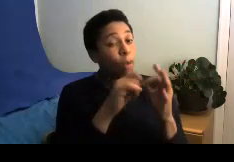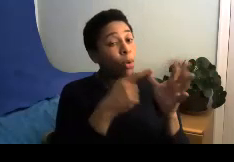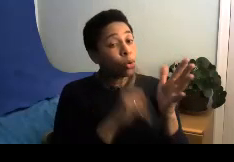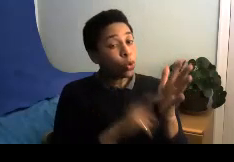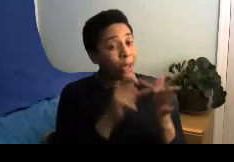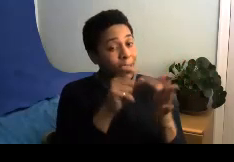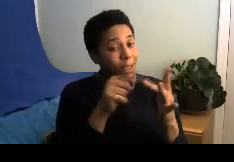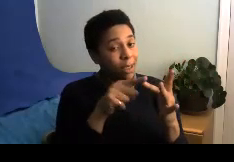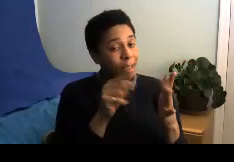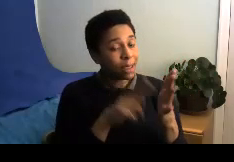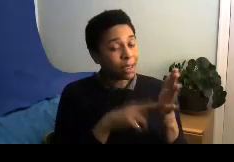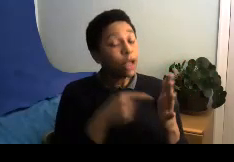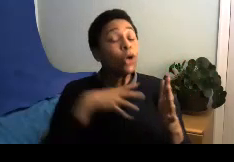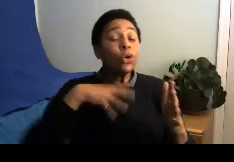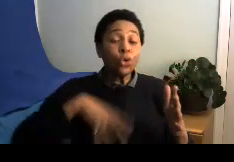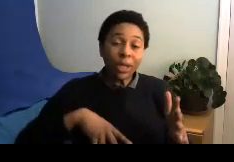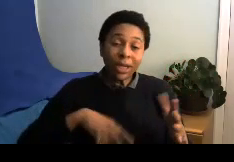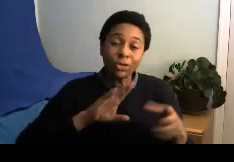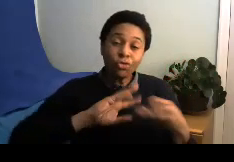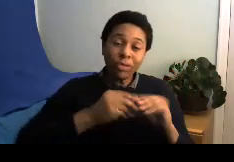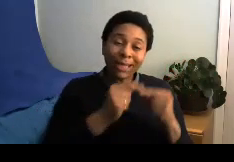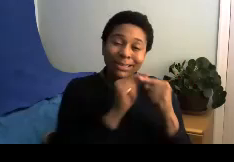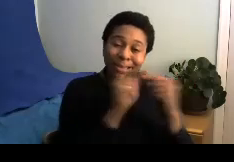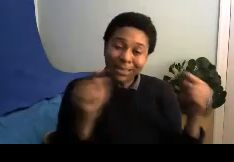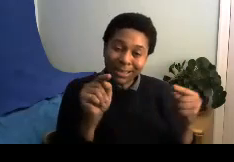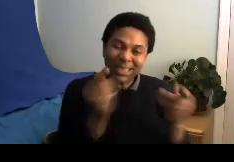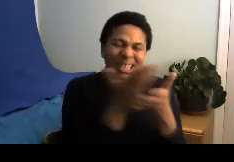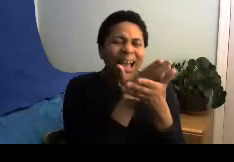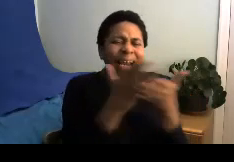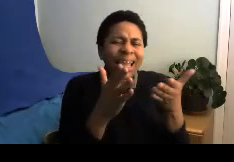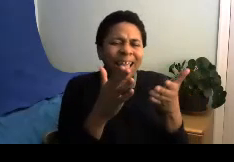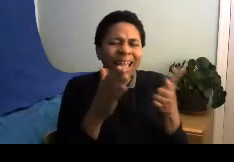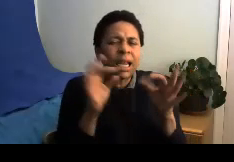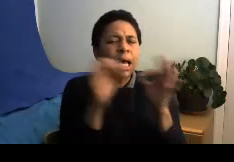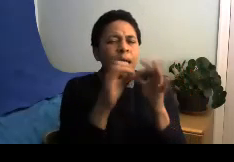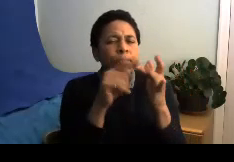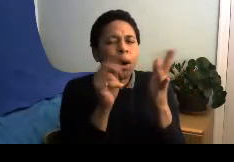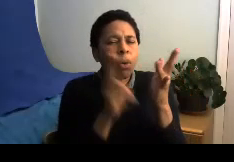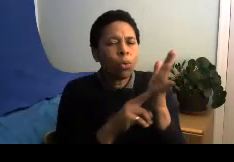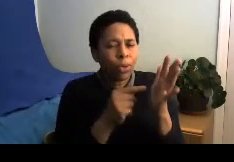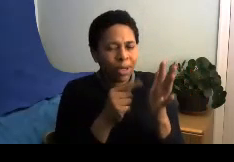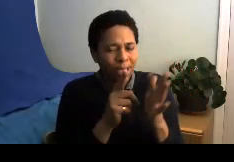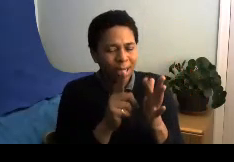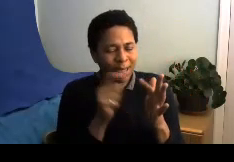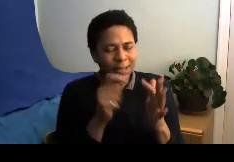Dan: Yeah. Wonderful. Thank you so much. That's very brilliant advice for everyone here.